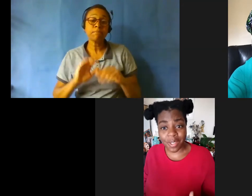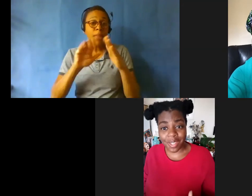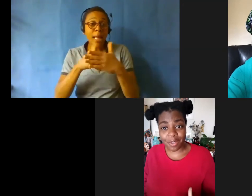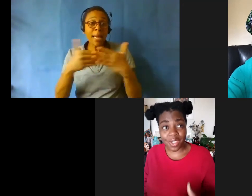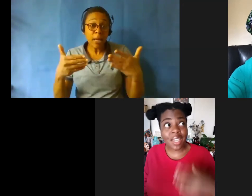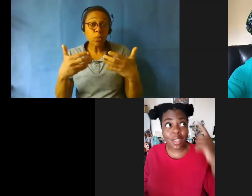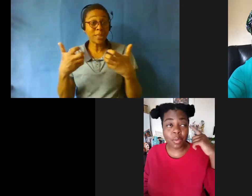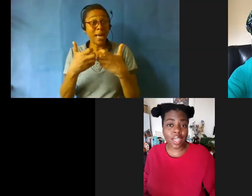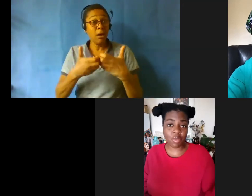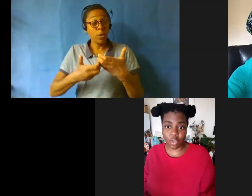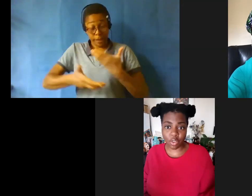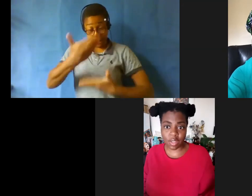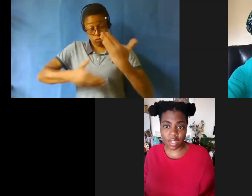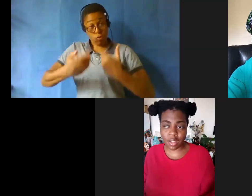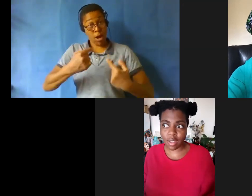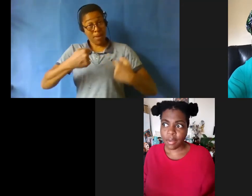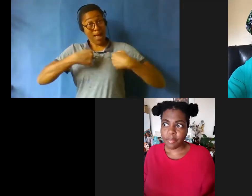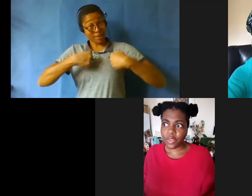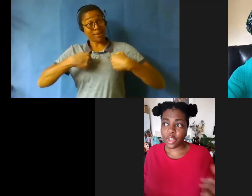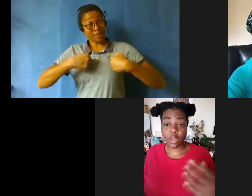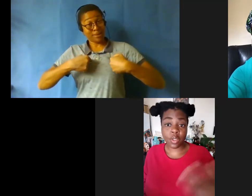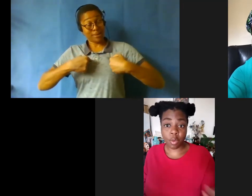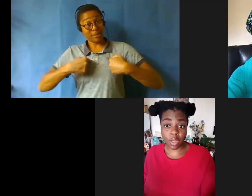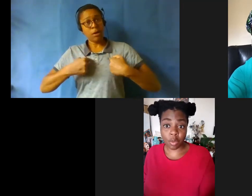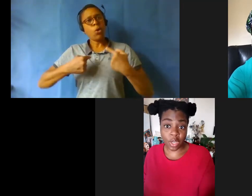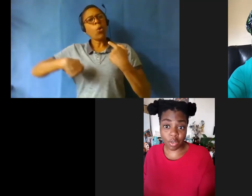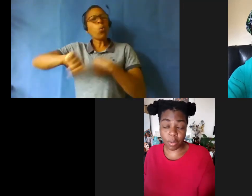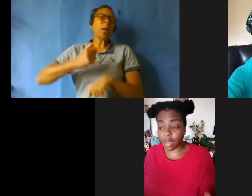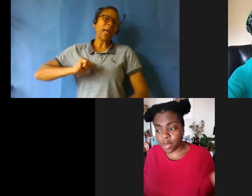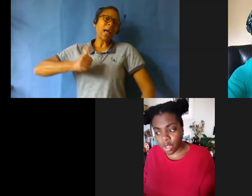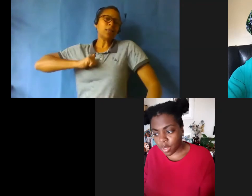things that we take for granted you use the world word crippled and I'm so glad